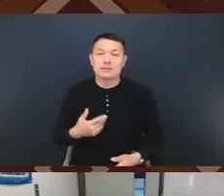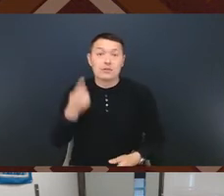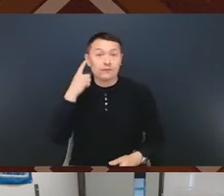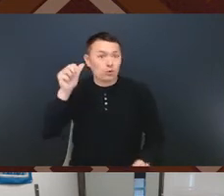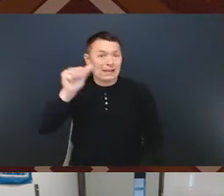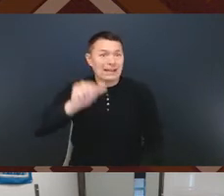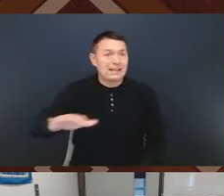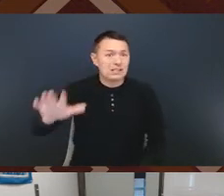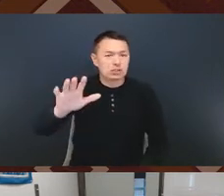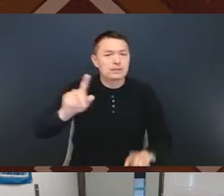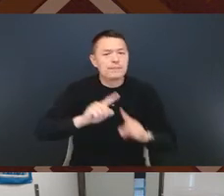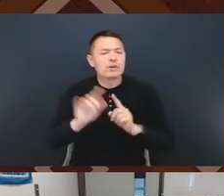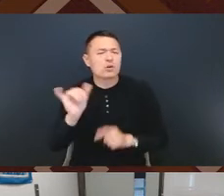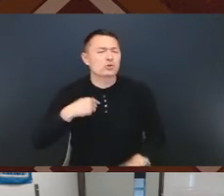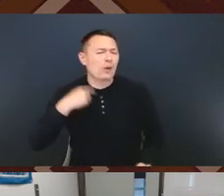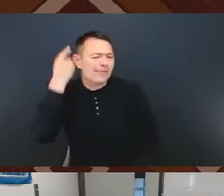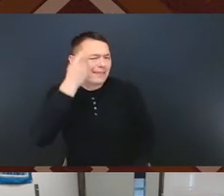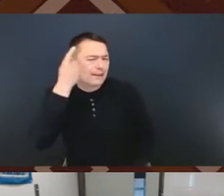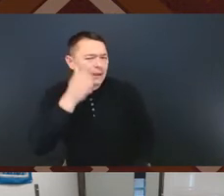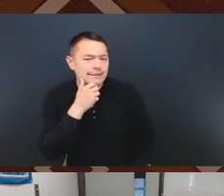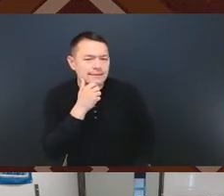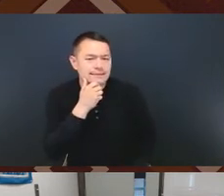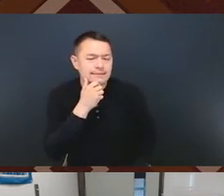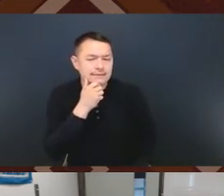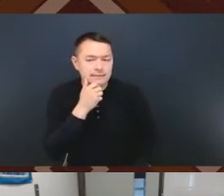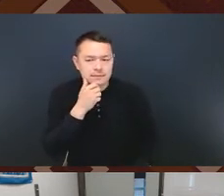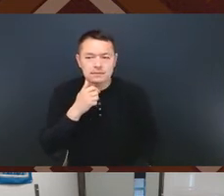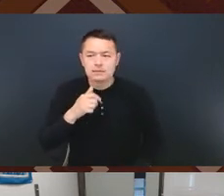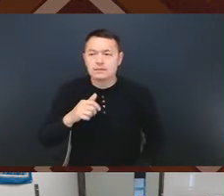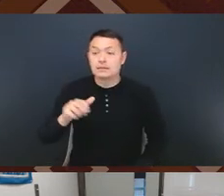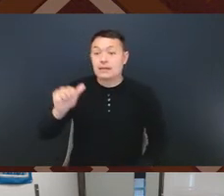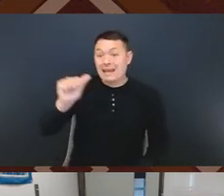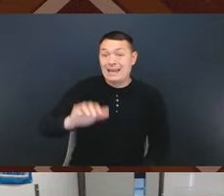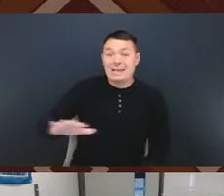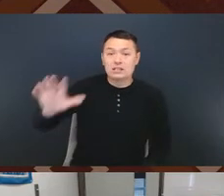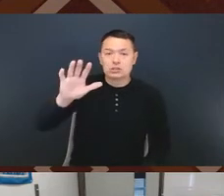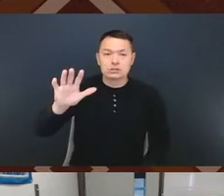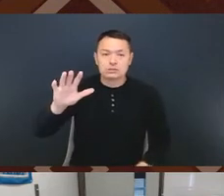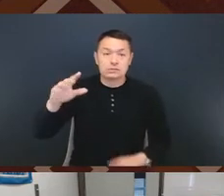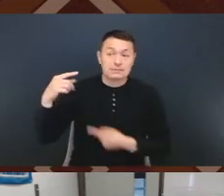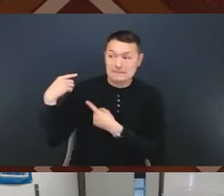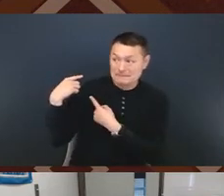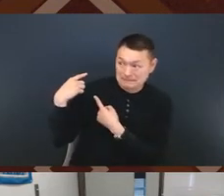Often when I think about it, right, where Asians are perceived to be stereotypes,